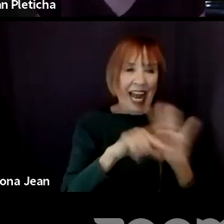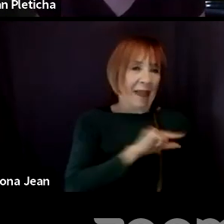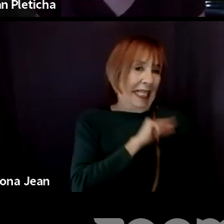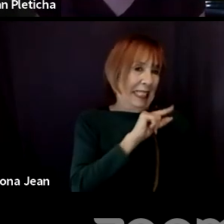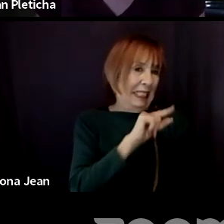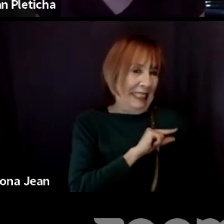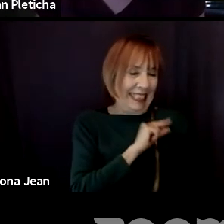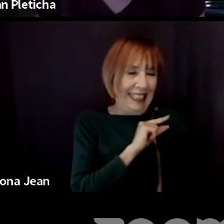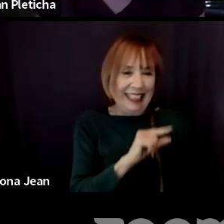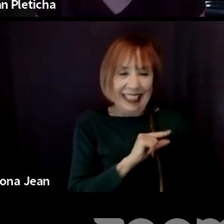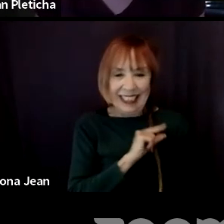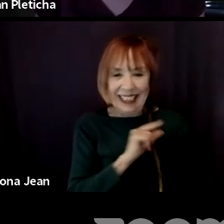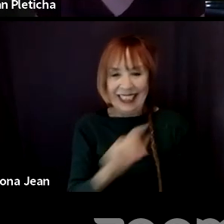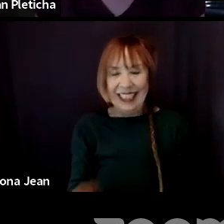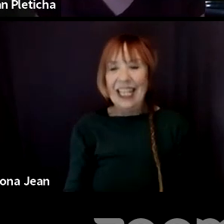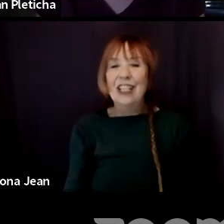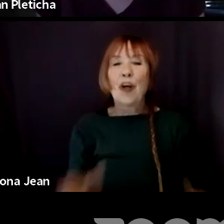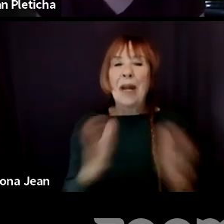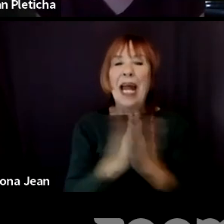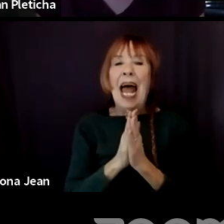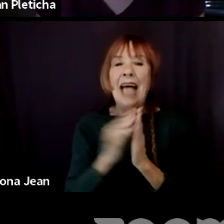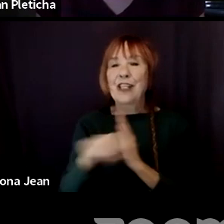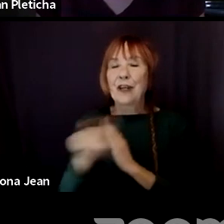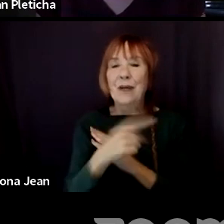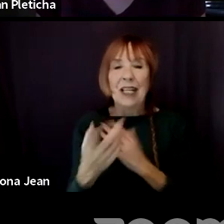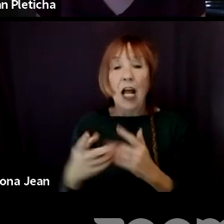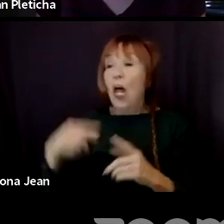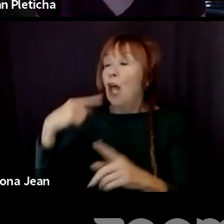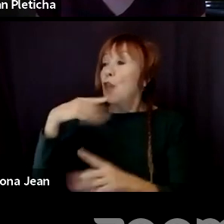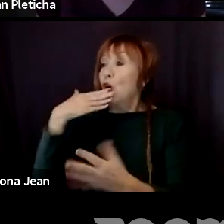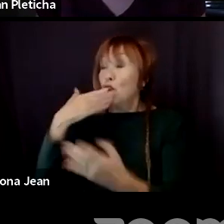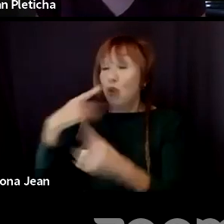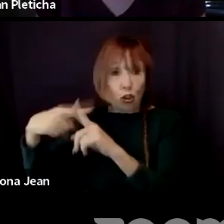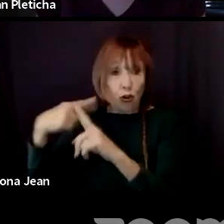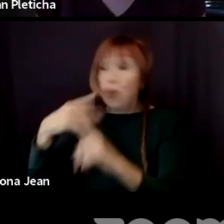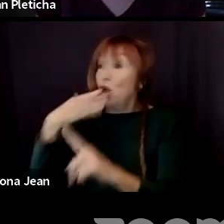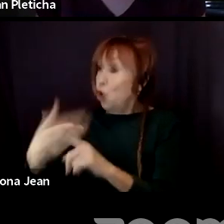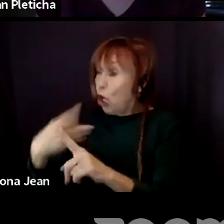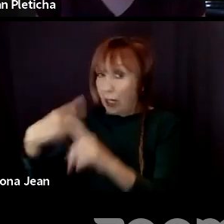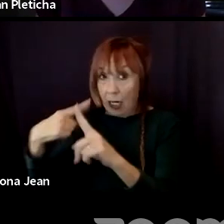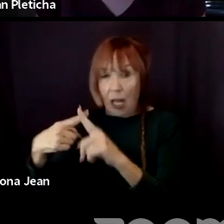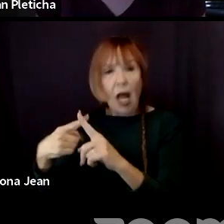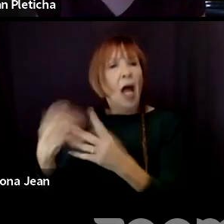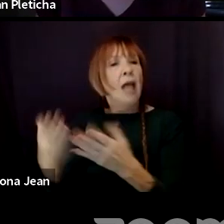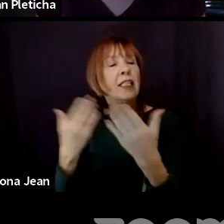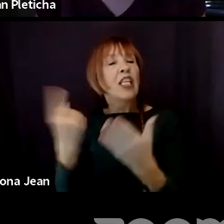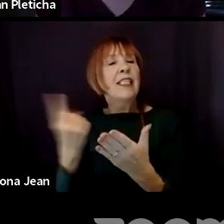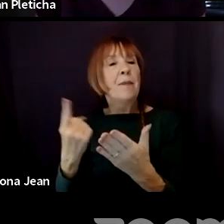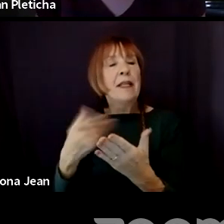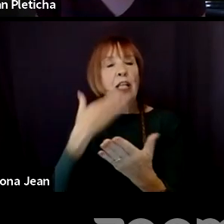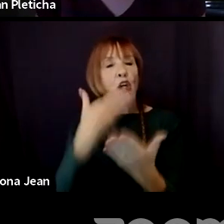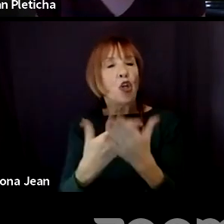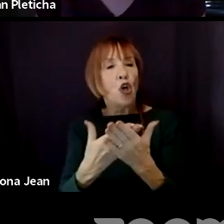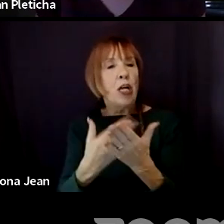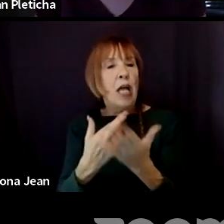This is where I asked each one of you to give me those three things the good which is a suggest something that is a good learning resource for writers.